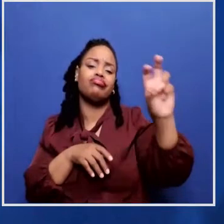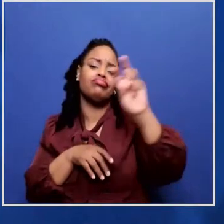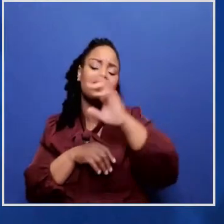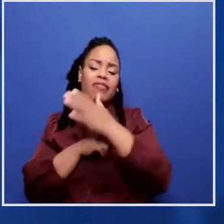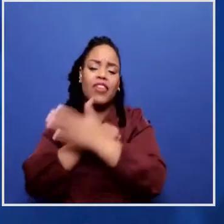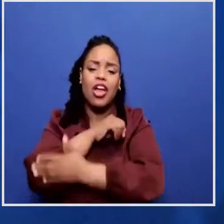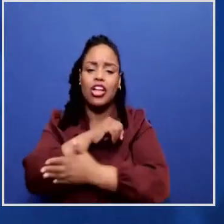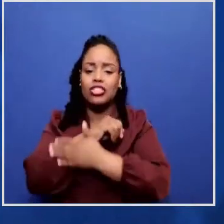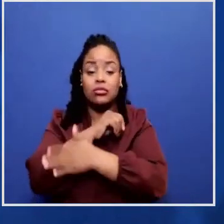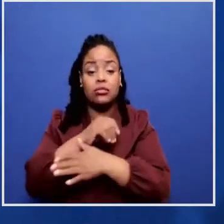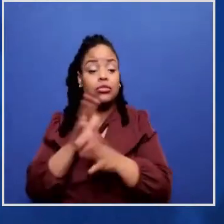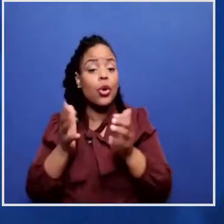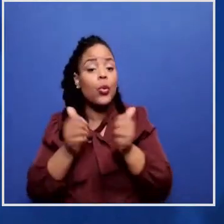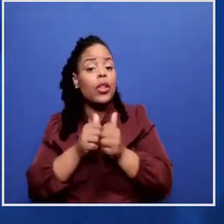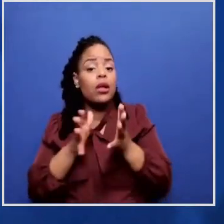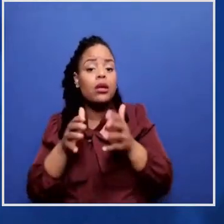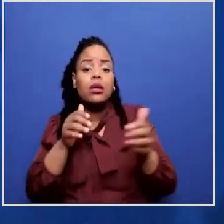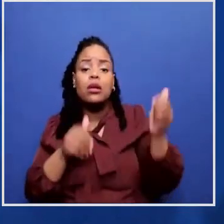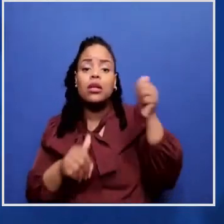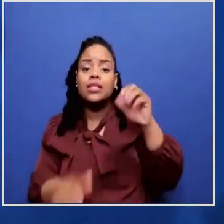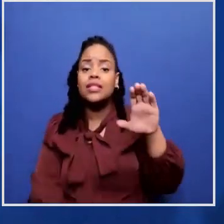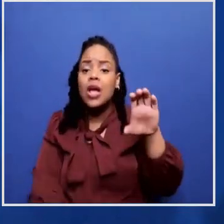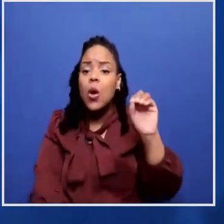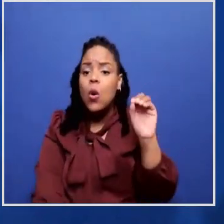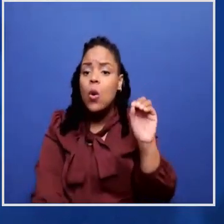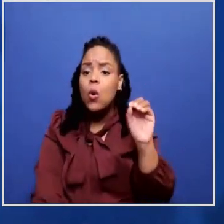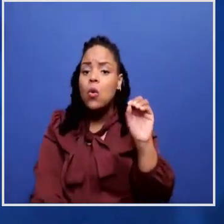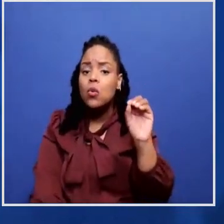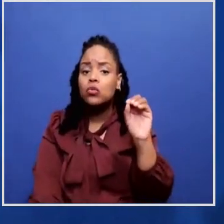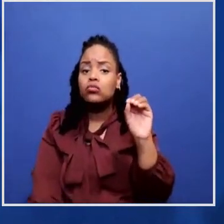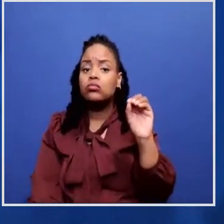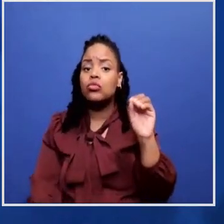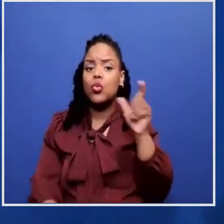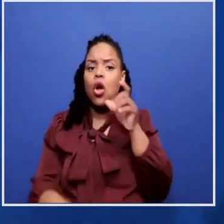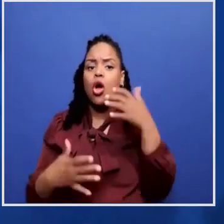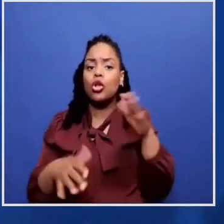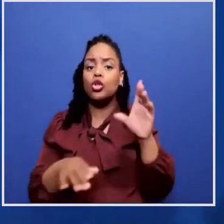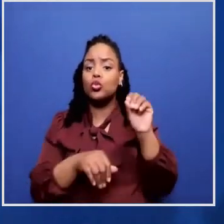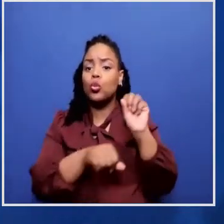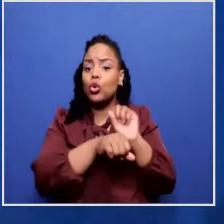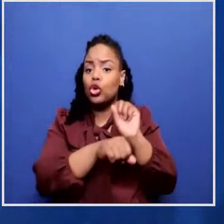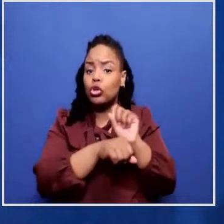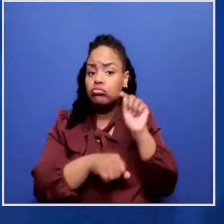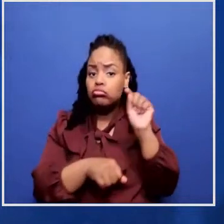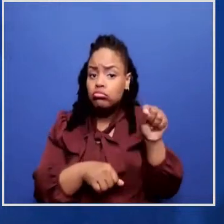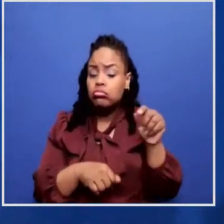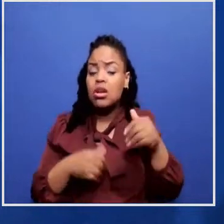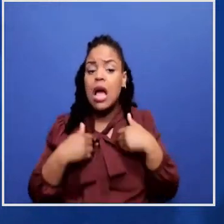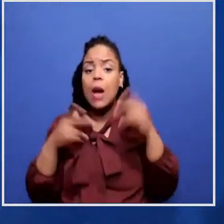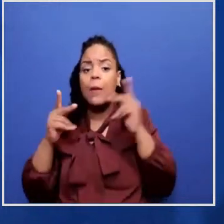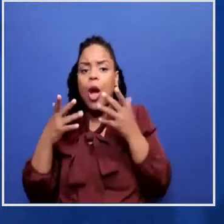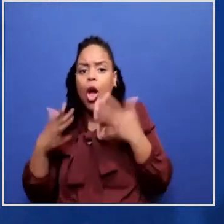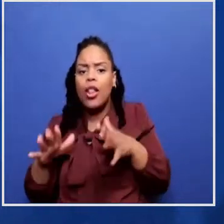AND TRAVELED TO STATES ALL ACROSS THE COUNTRY TO SPEAK WITH EXECUTIVE DIRECTORS OF ORGANIZATIONS WHO ARE DOING THE